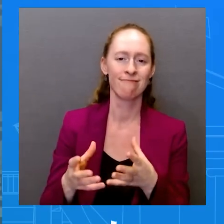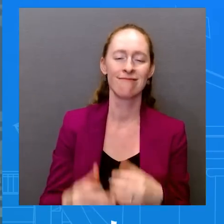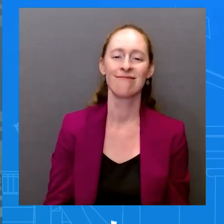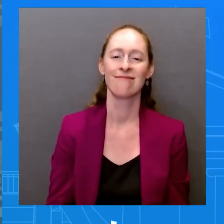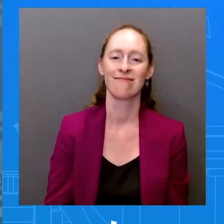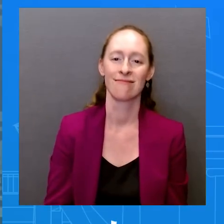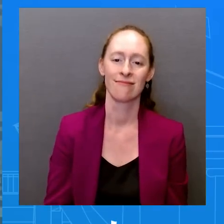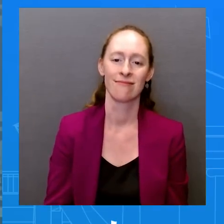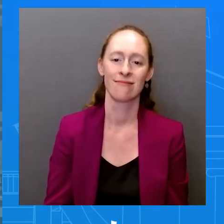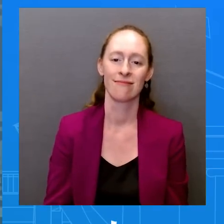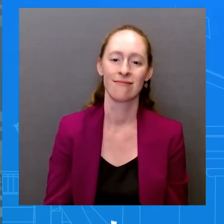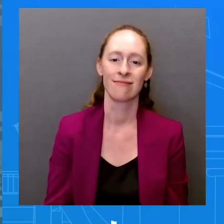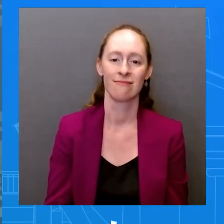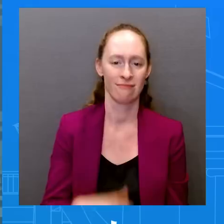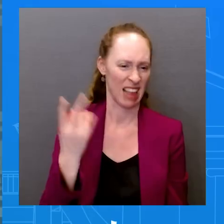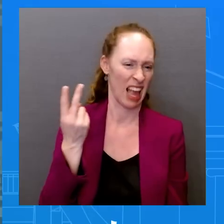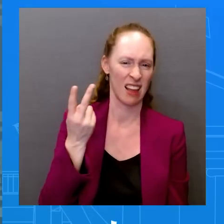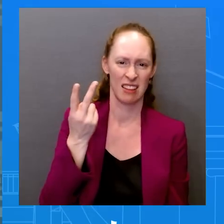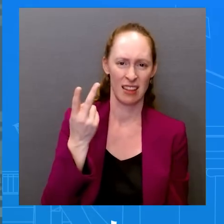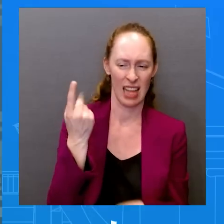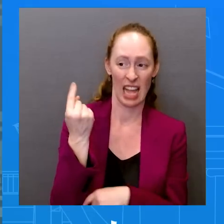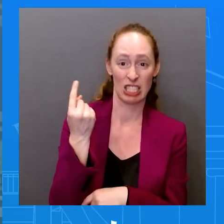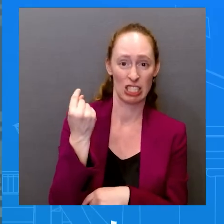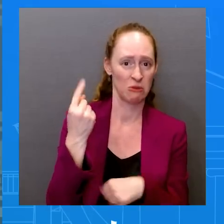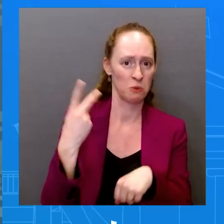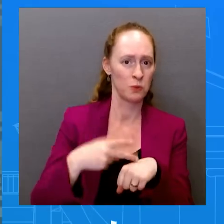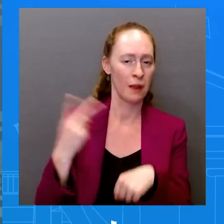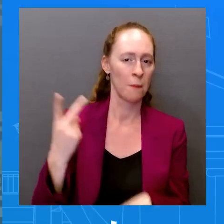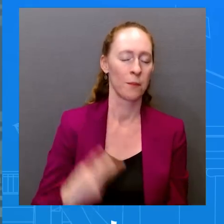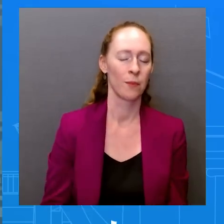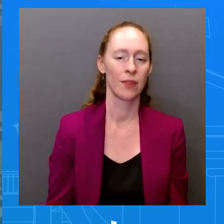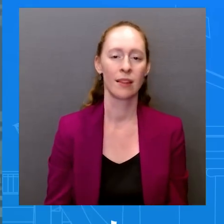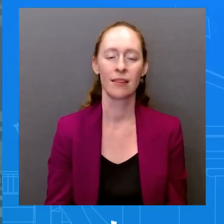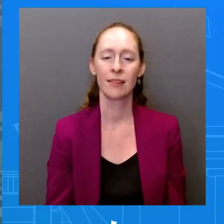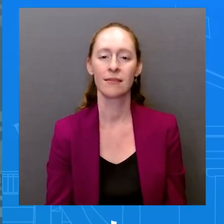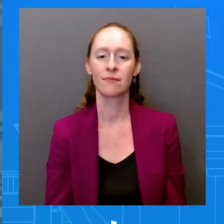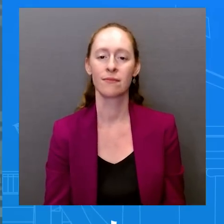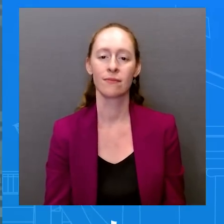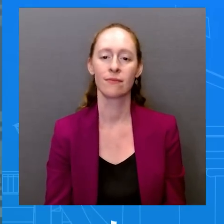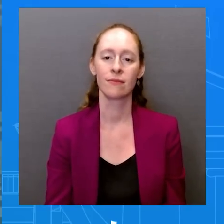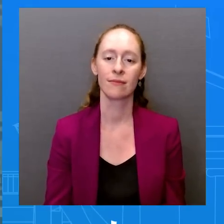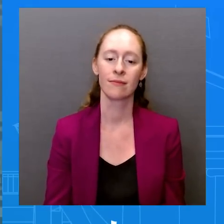Again, we see this relationship is stronger --